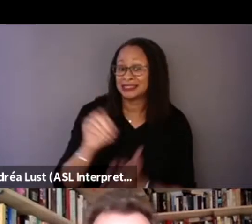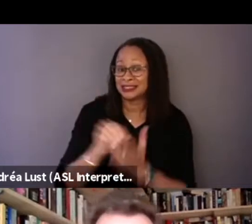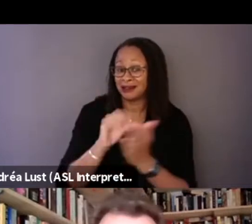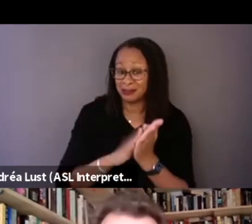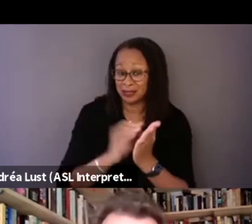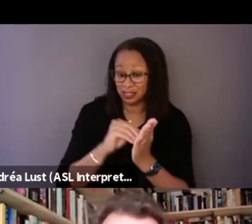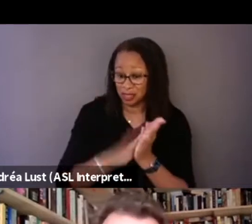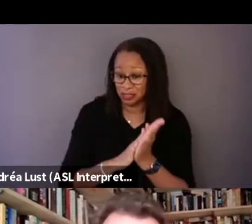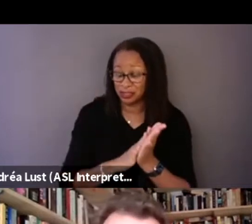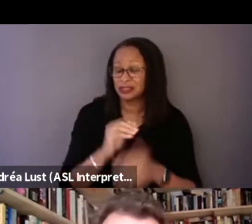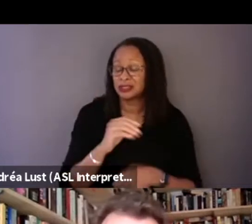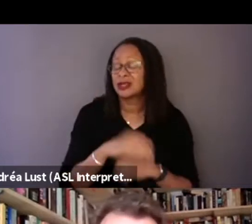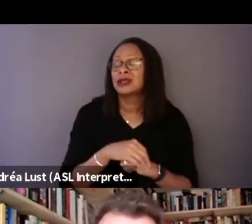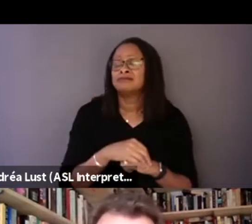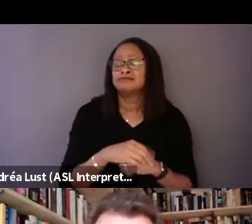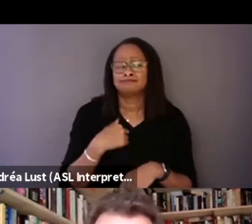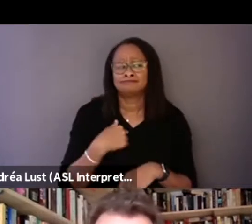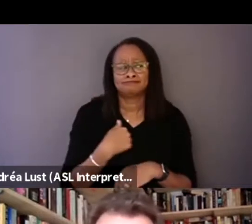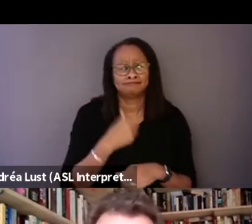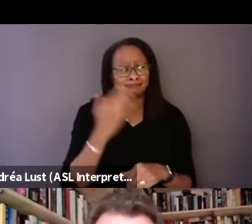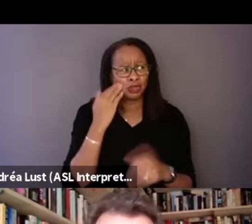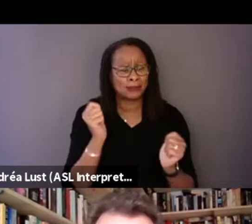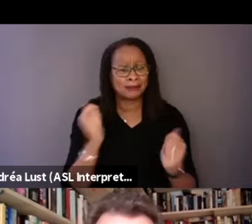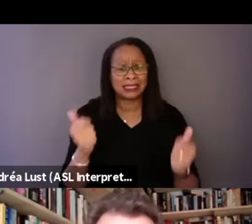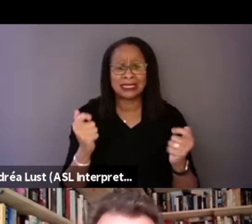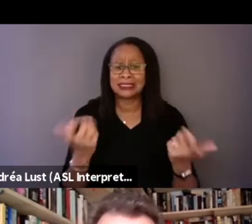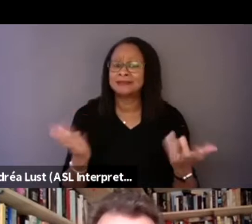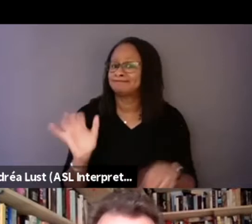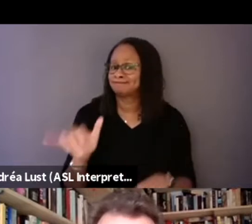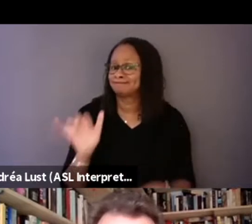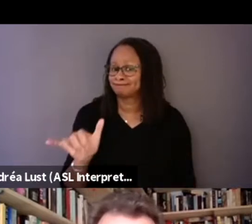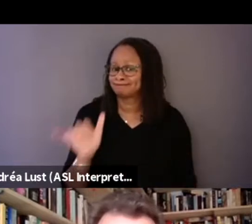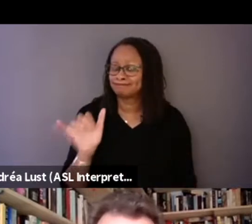And I knew immediately that I...